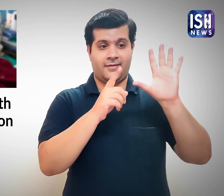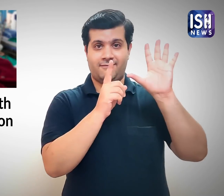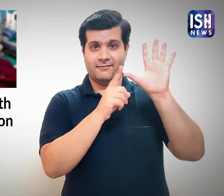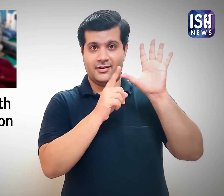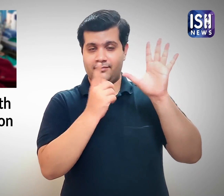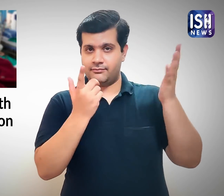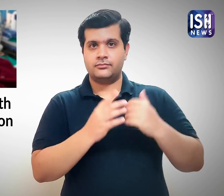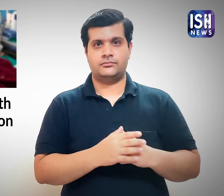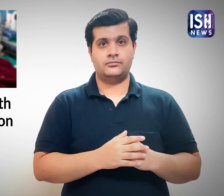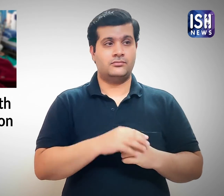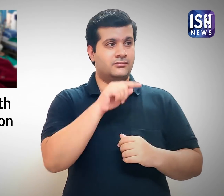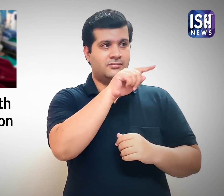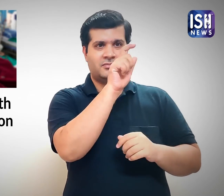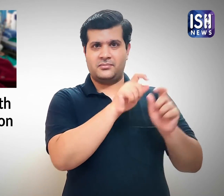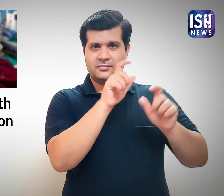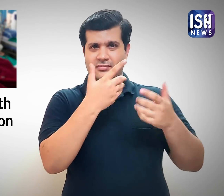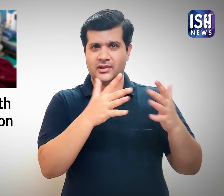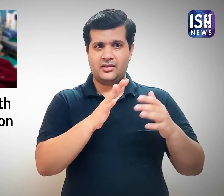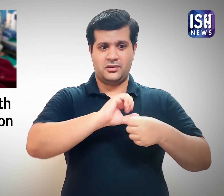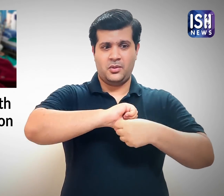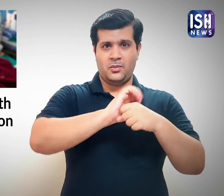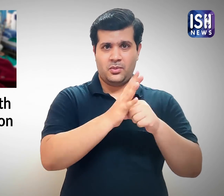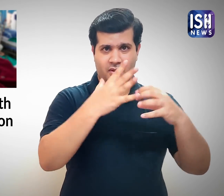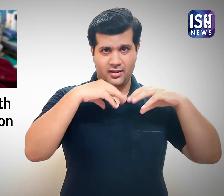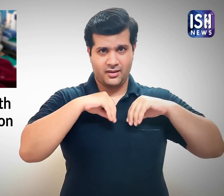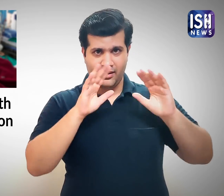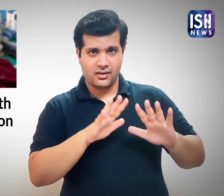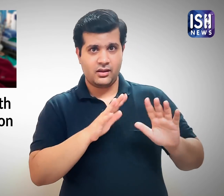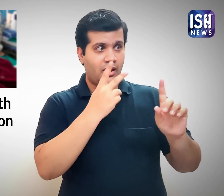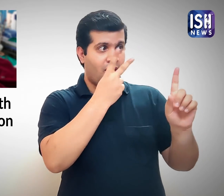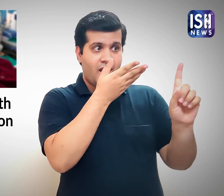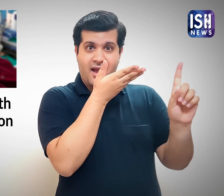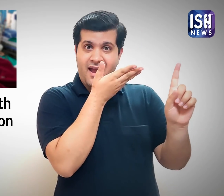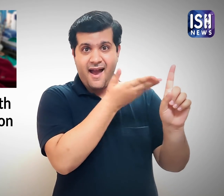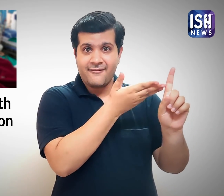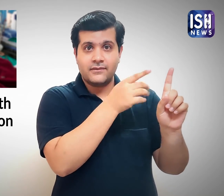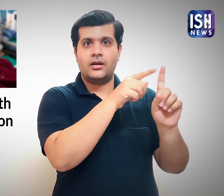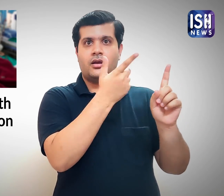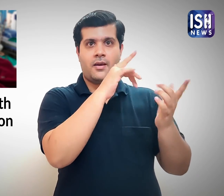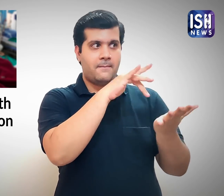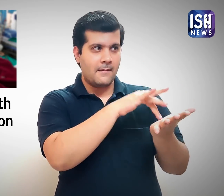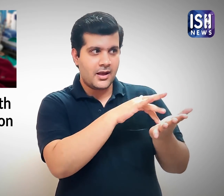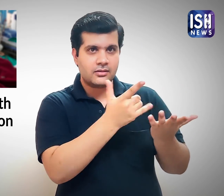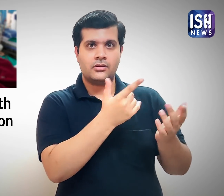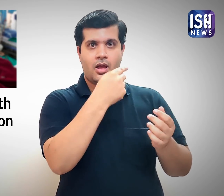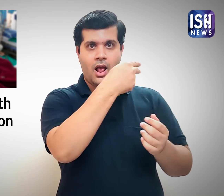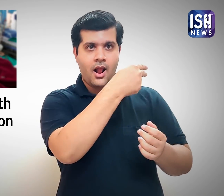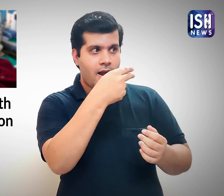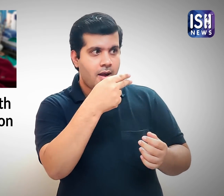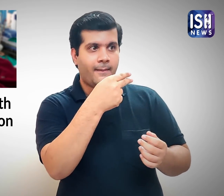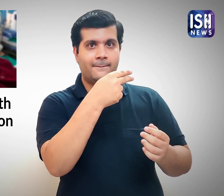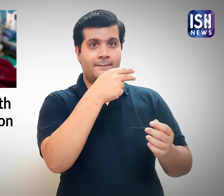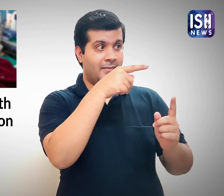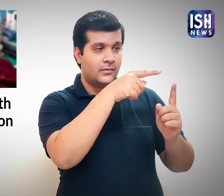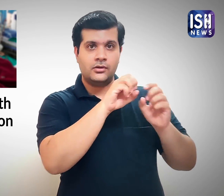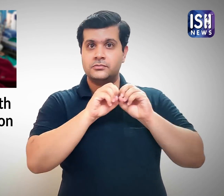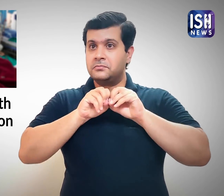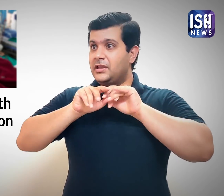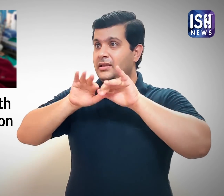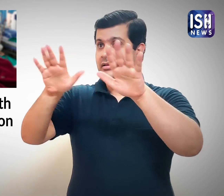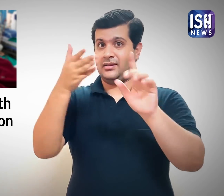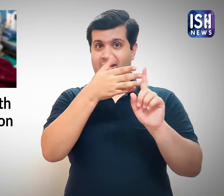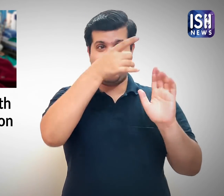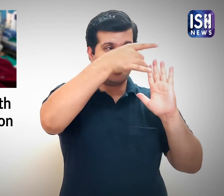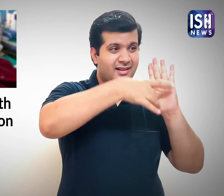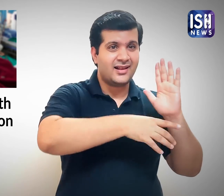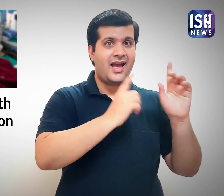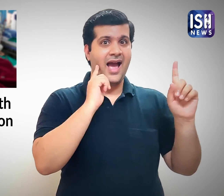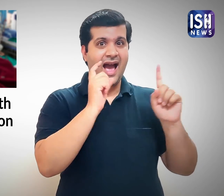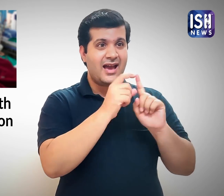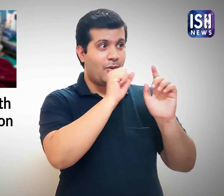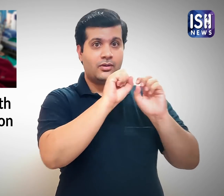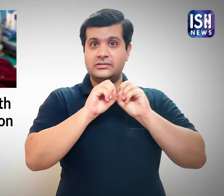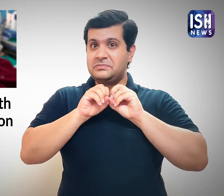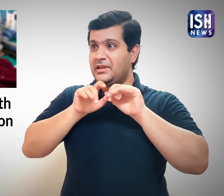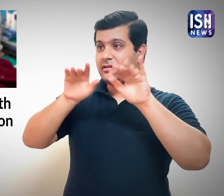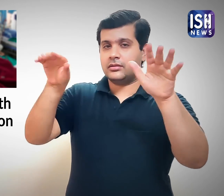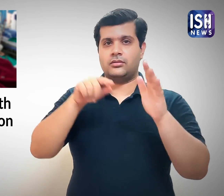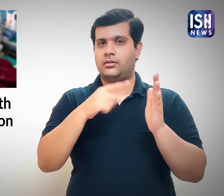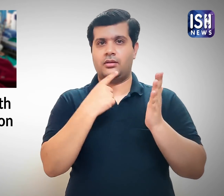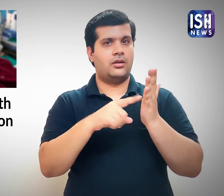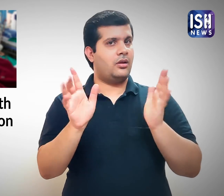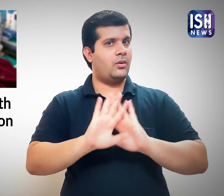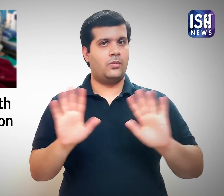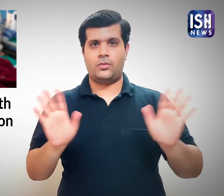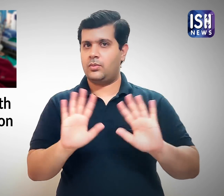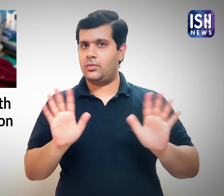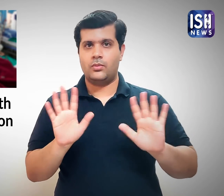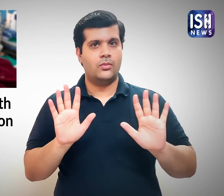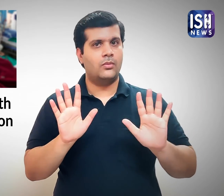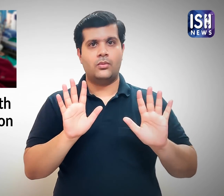5. Never spread the names, identity of those affected or their locality on social media.